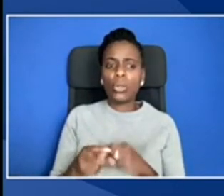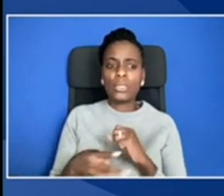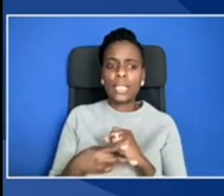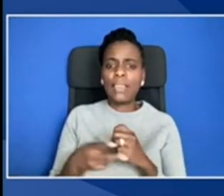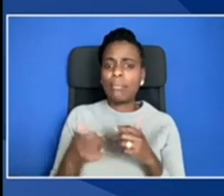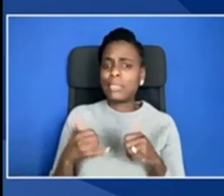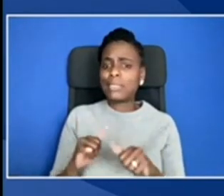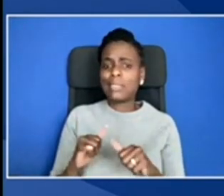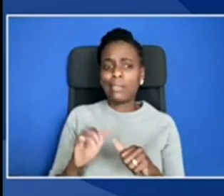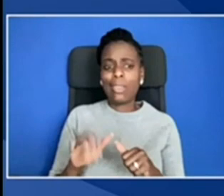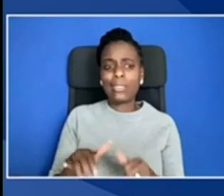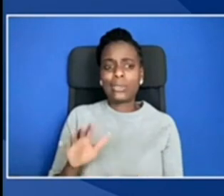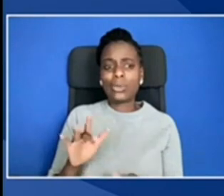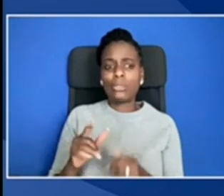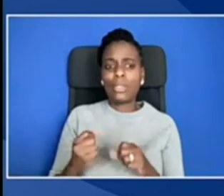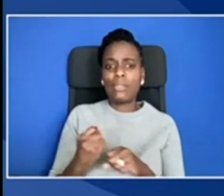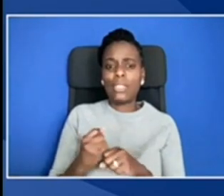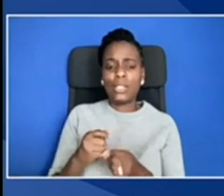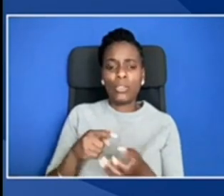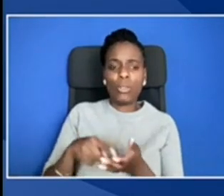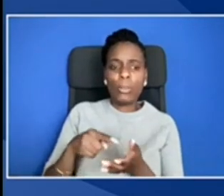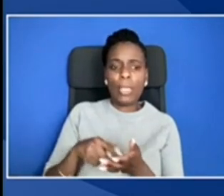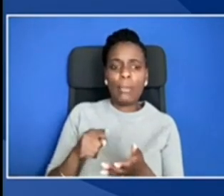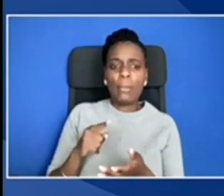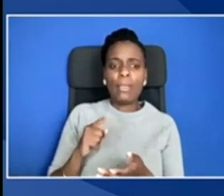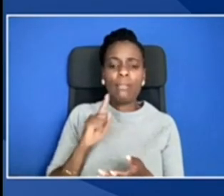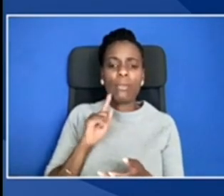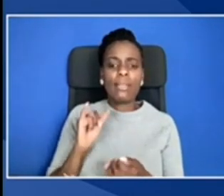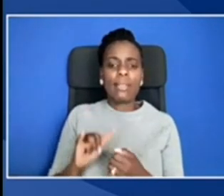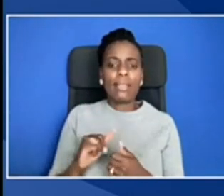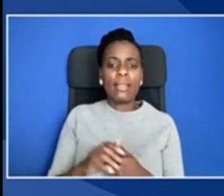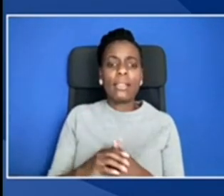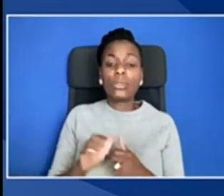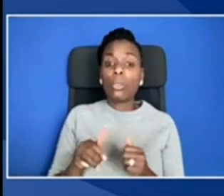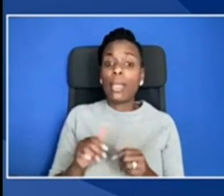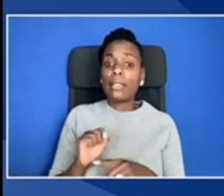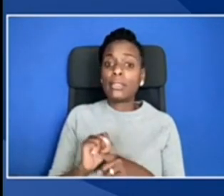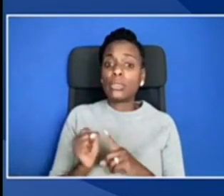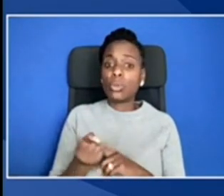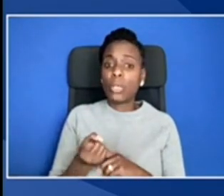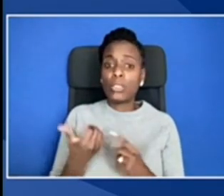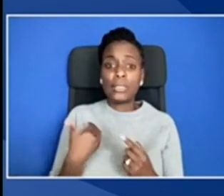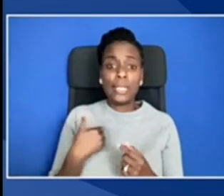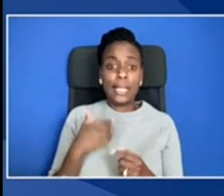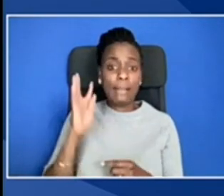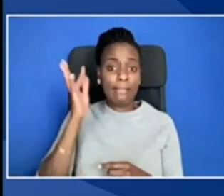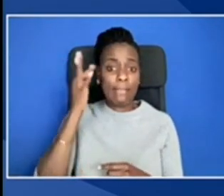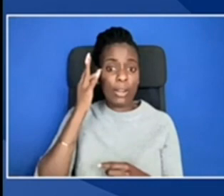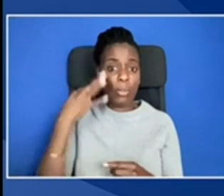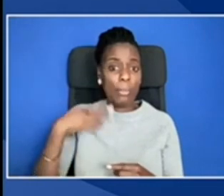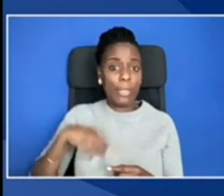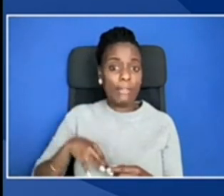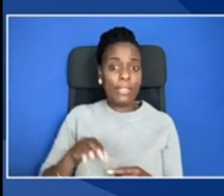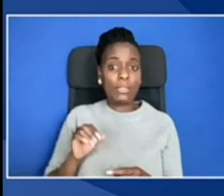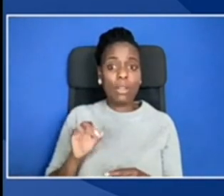So, you know, in that case that I mentioned, she had Federal benefits offset, she was over the age of 65, she